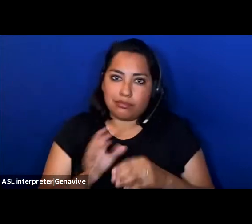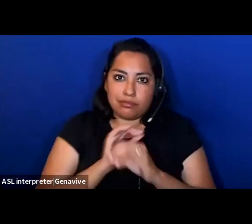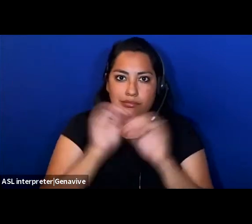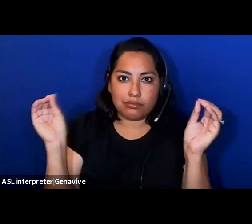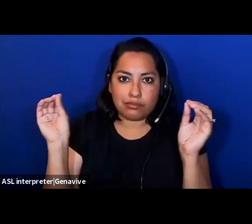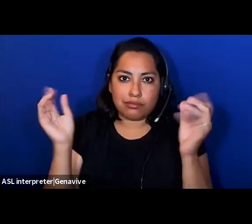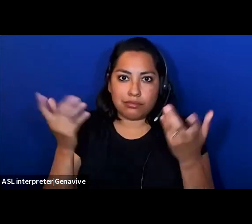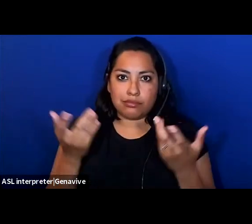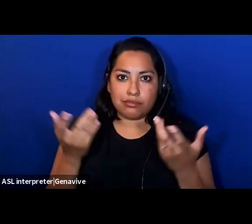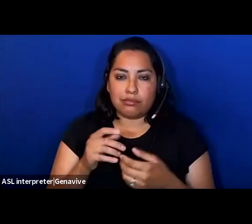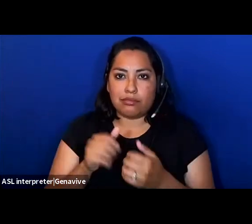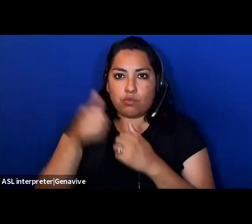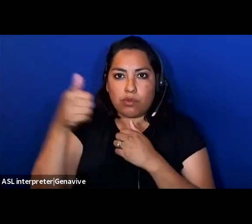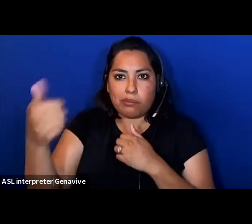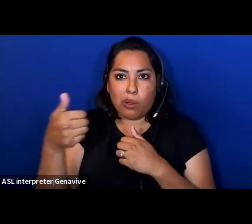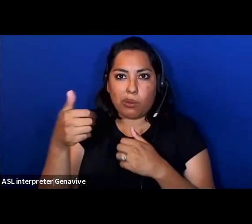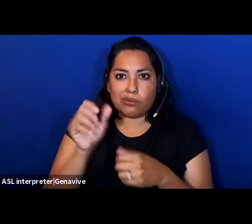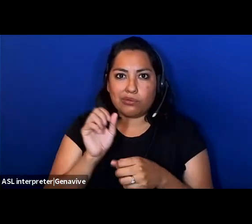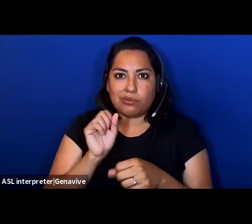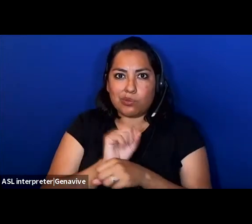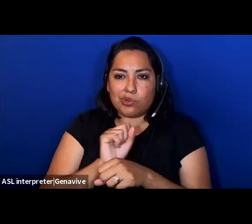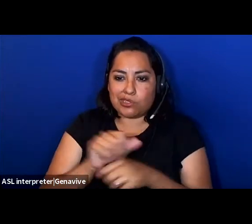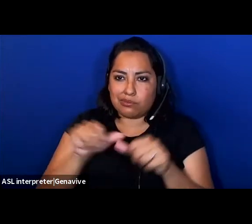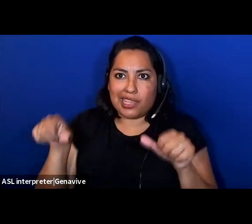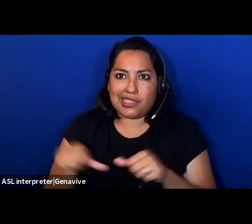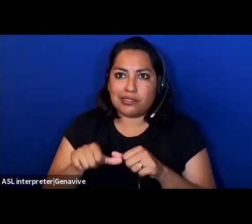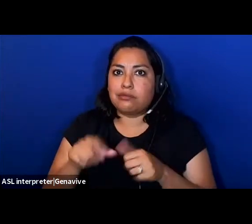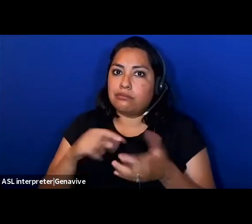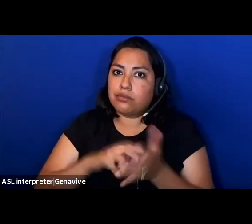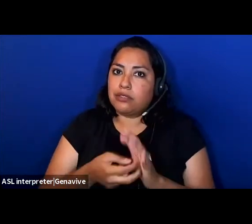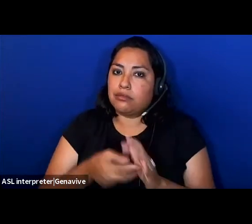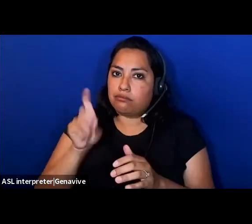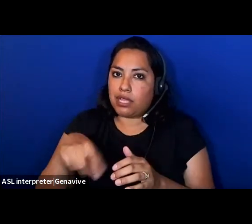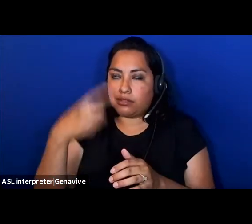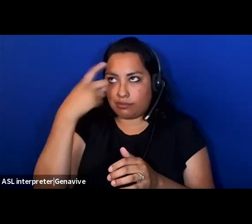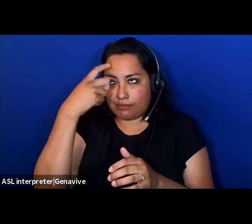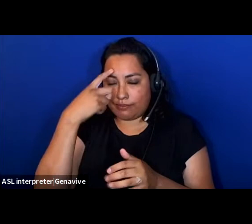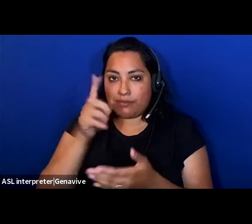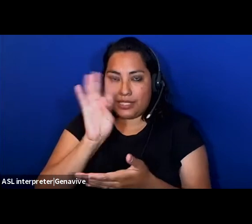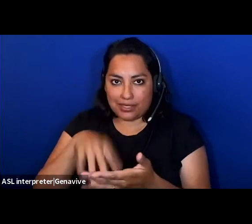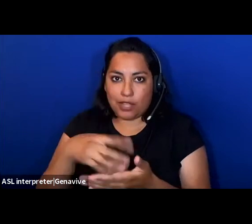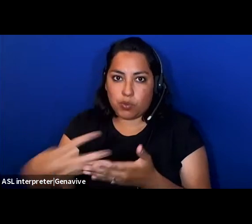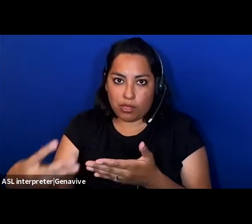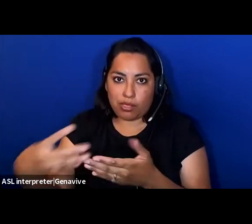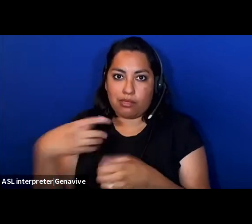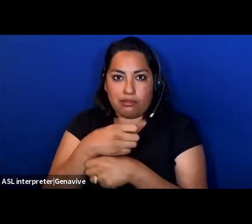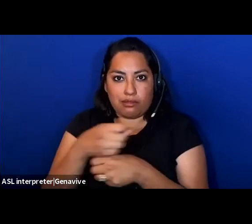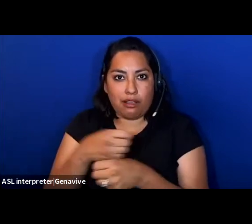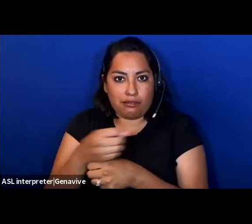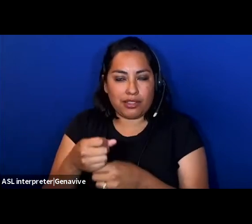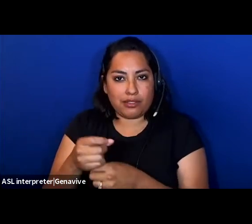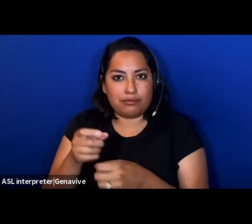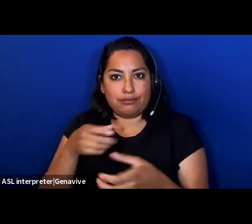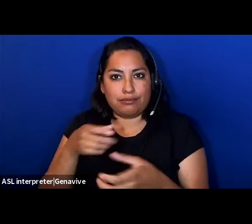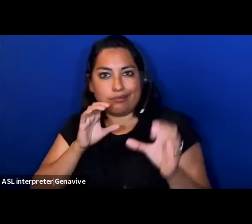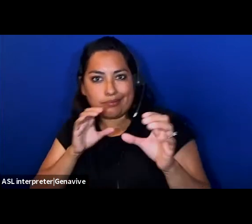schedule those little coffee moments and little informal check-ins to check in on projects, to